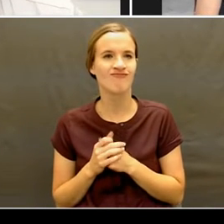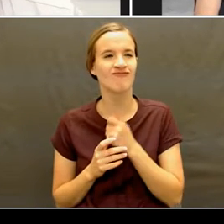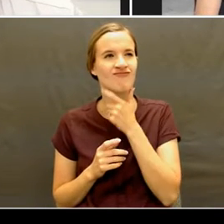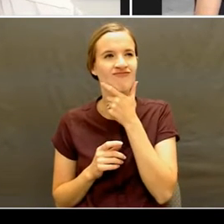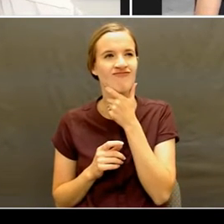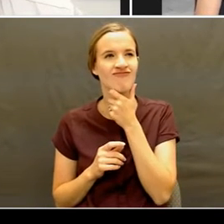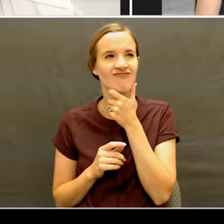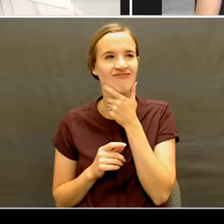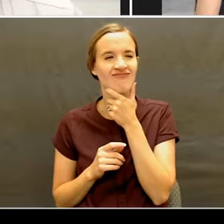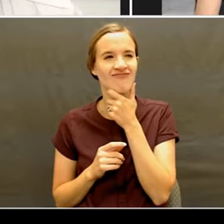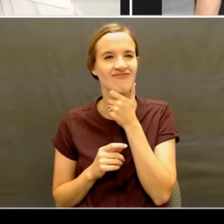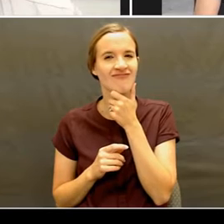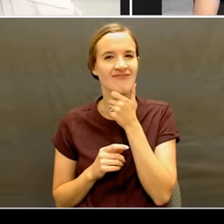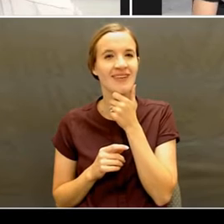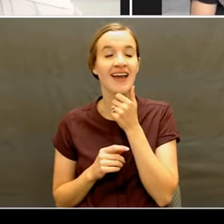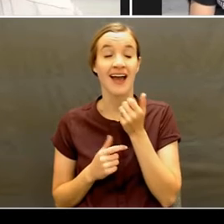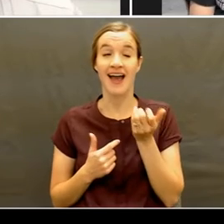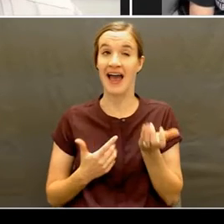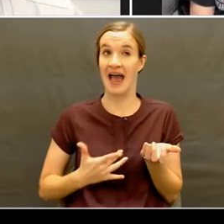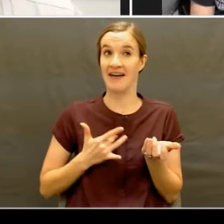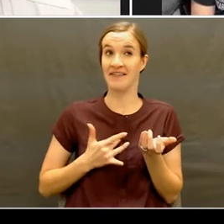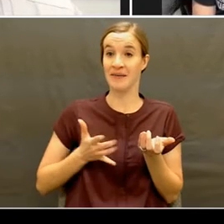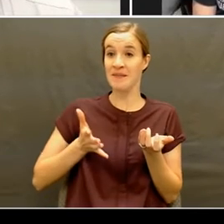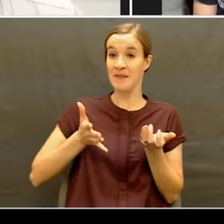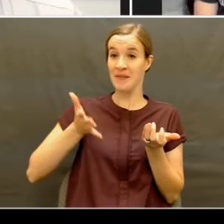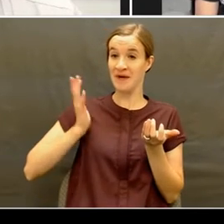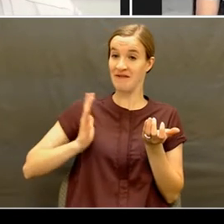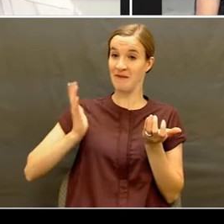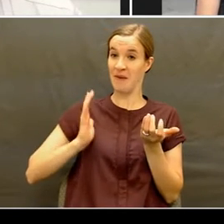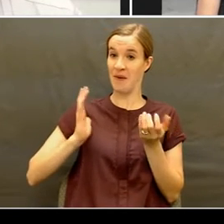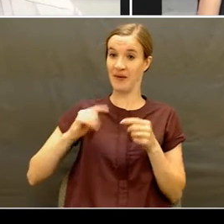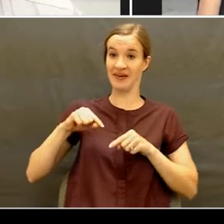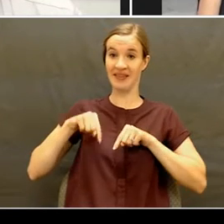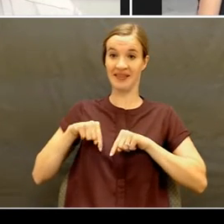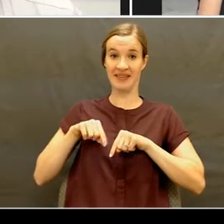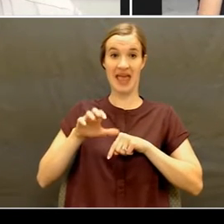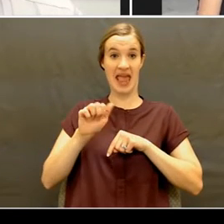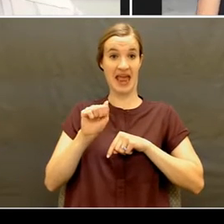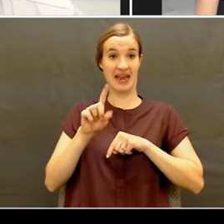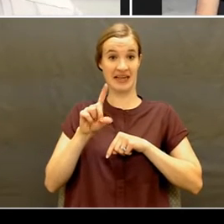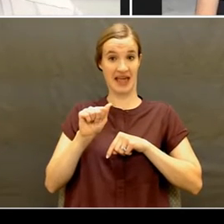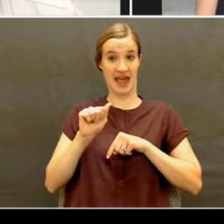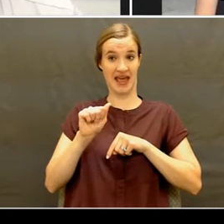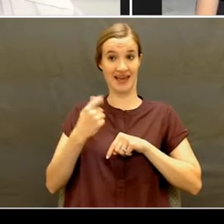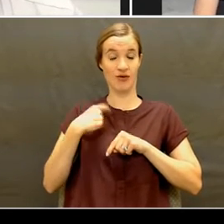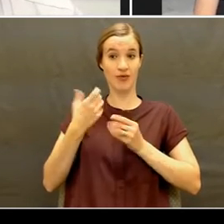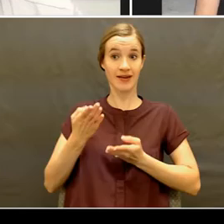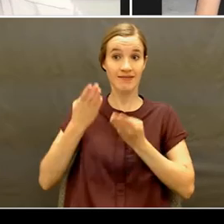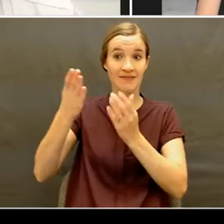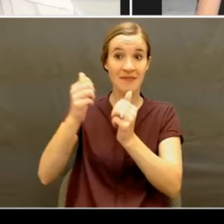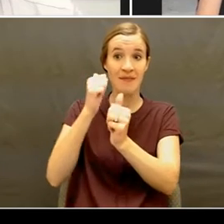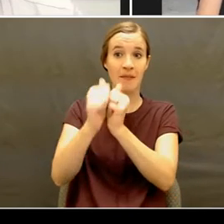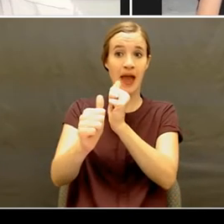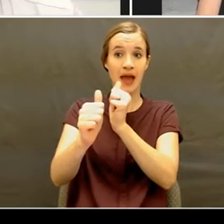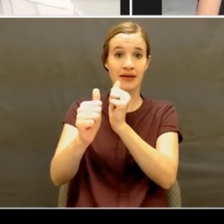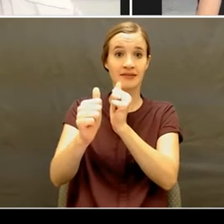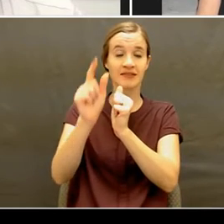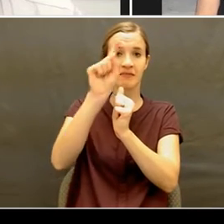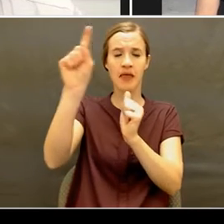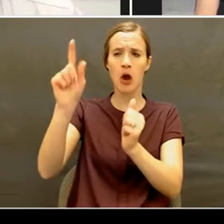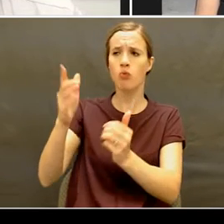passing this ADA I don't think they really understood. And you could see it today because we